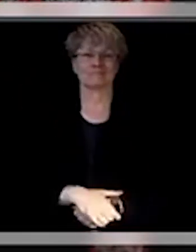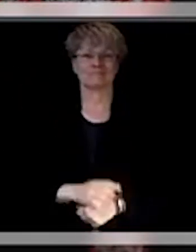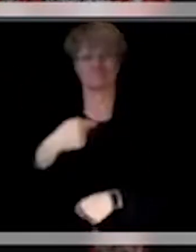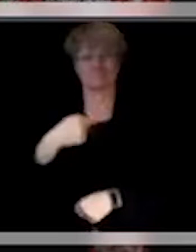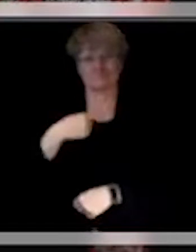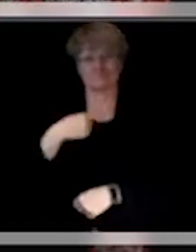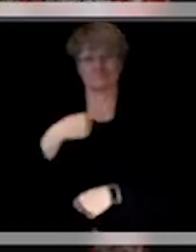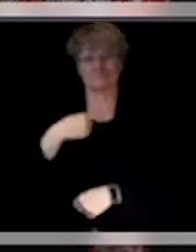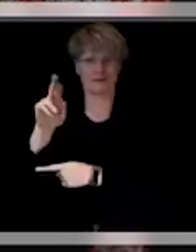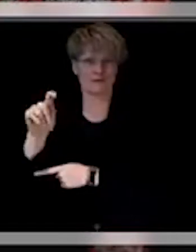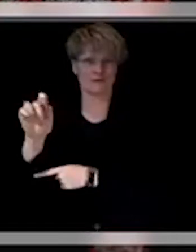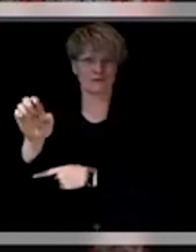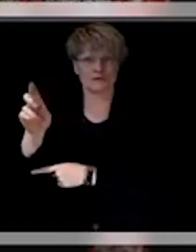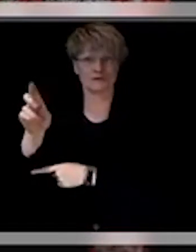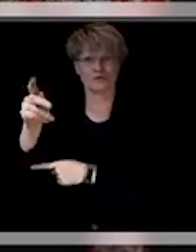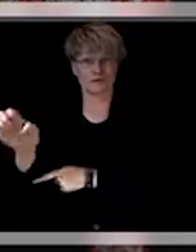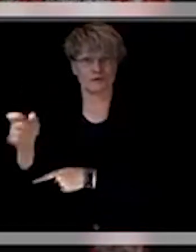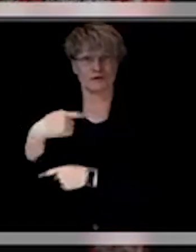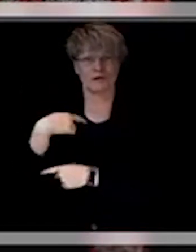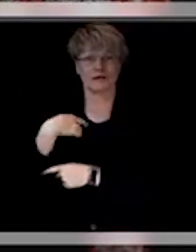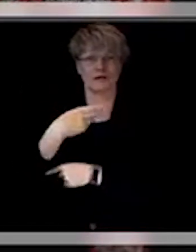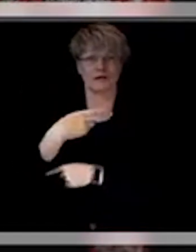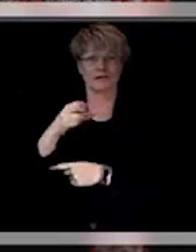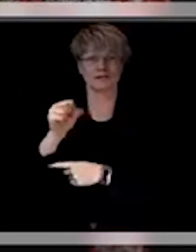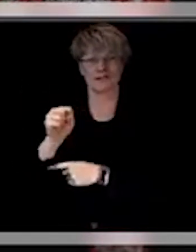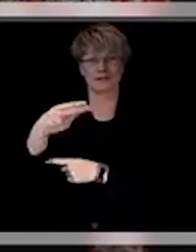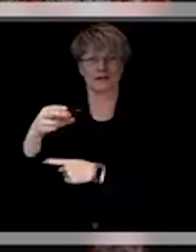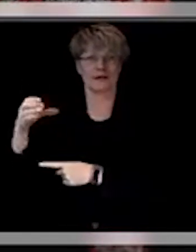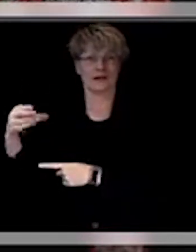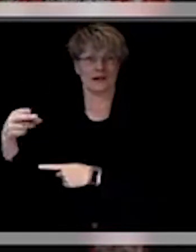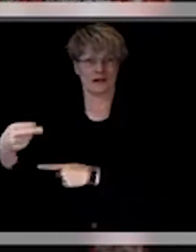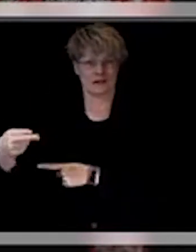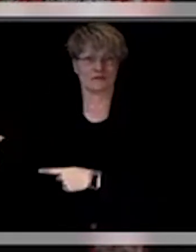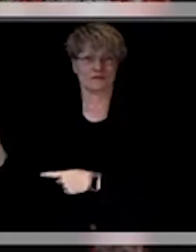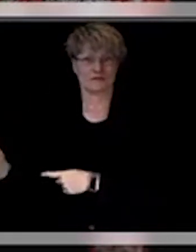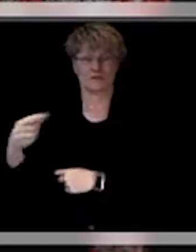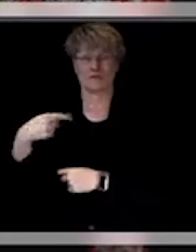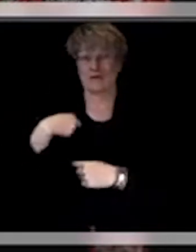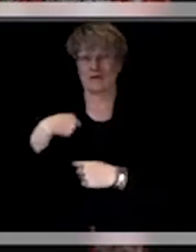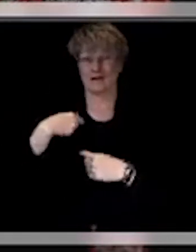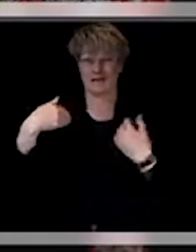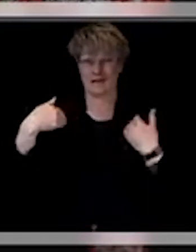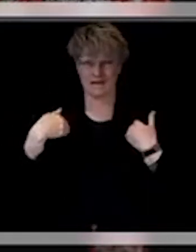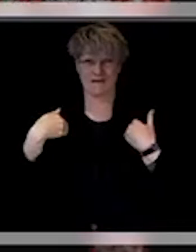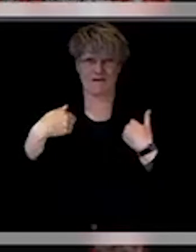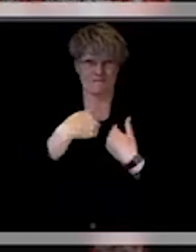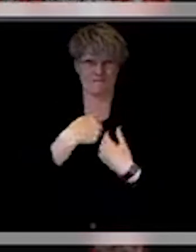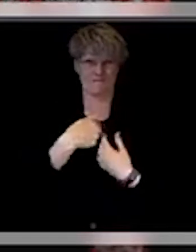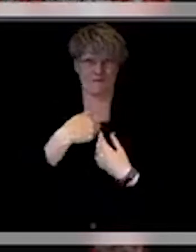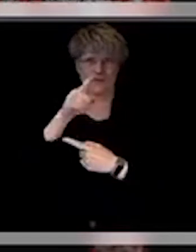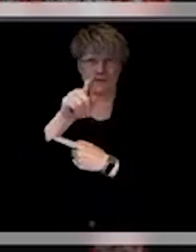as we always do with our numbers. As of now, we have had 163 confirmed cases since this